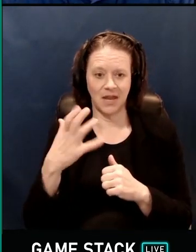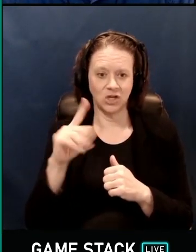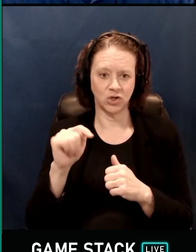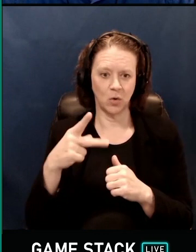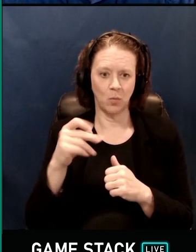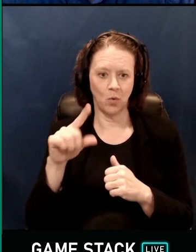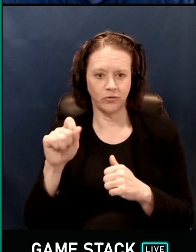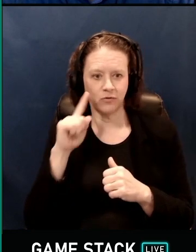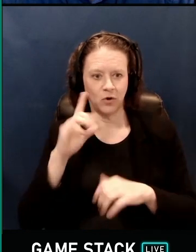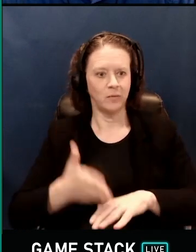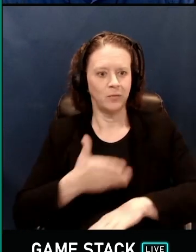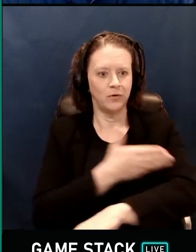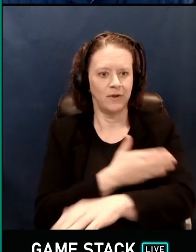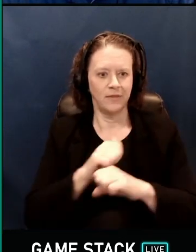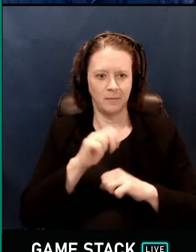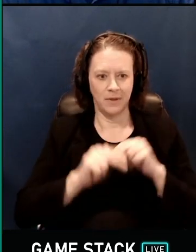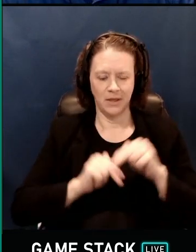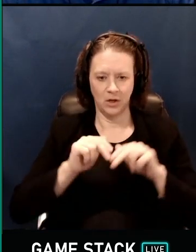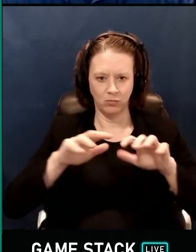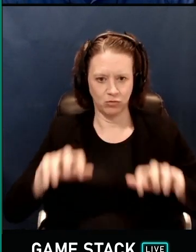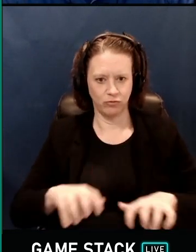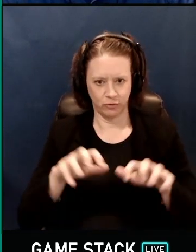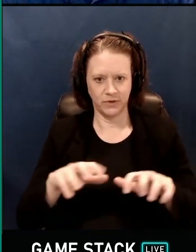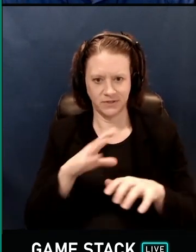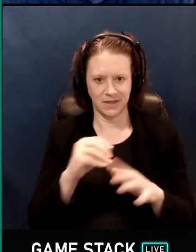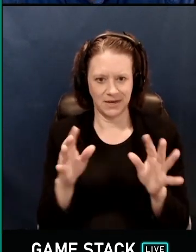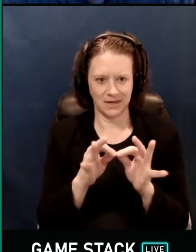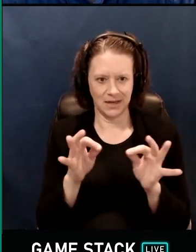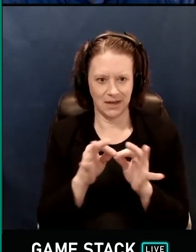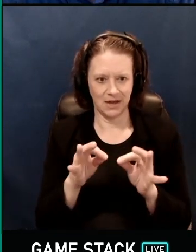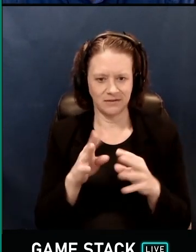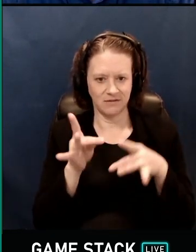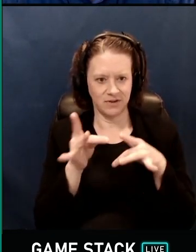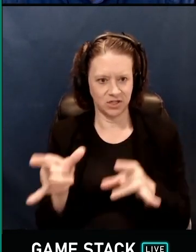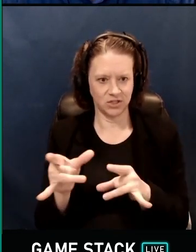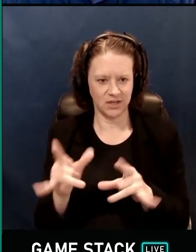build performance and cost efficiency at the same time.